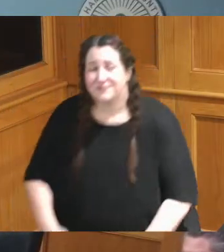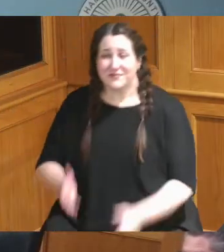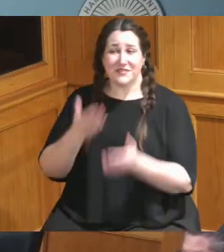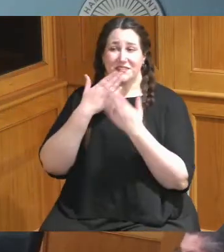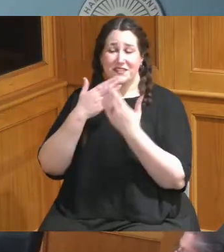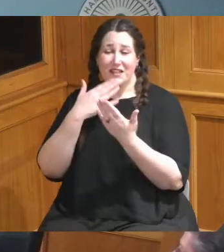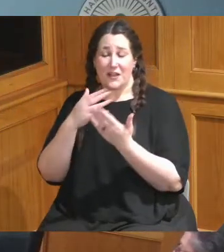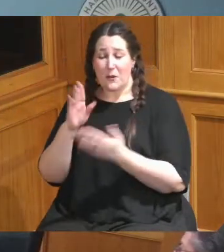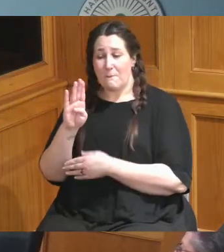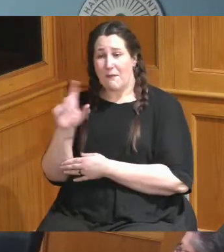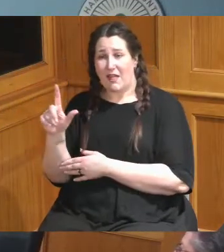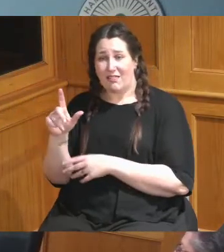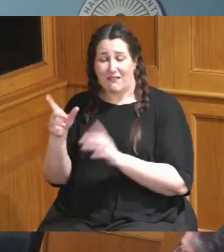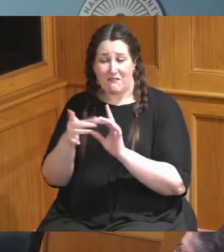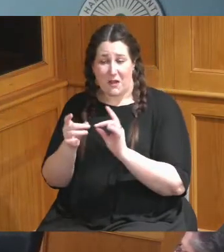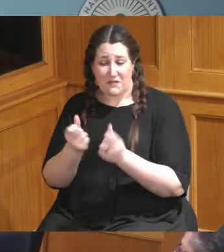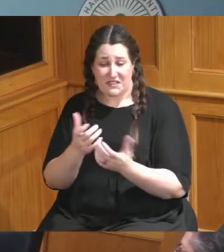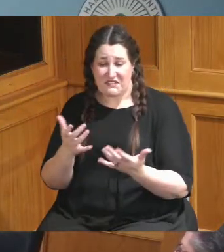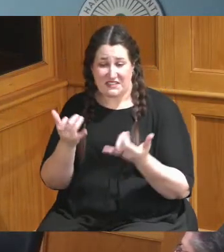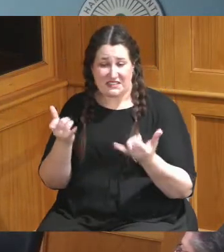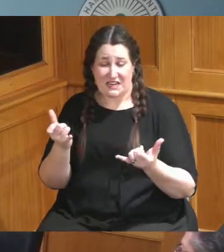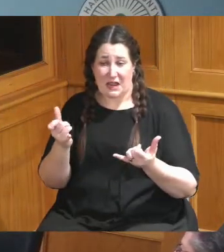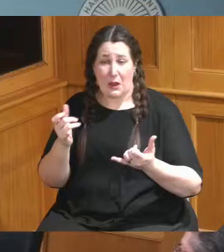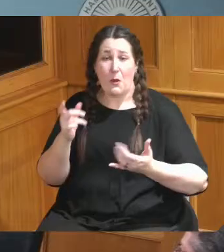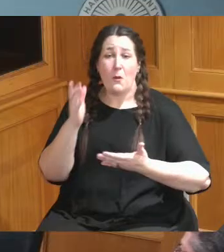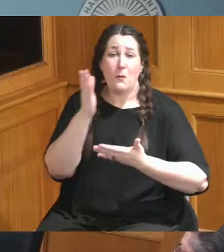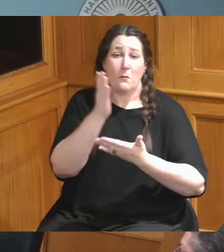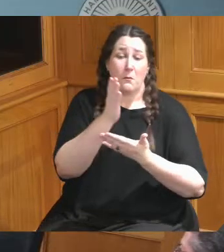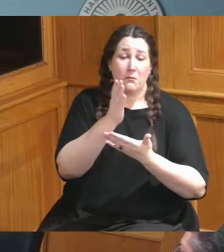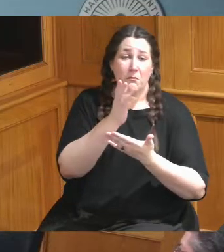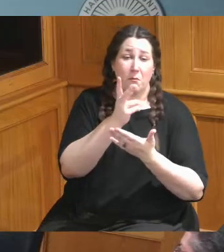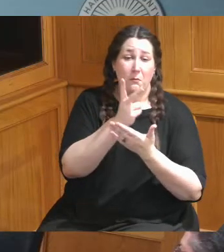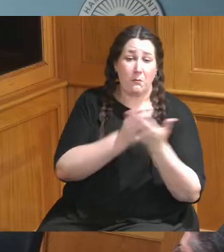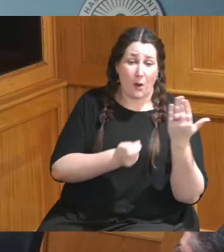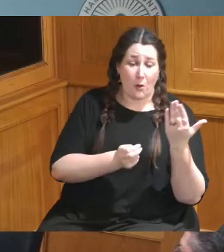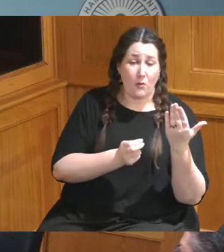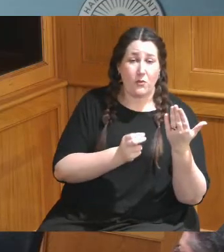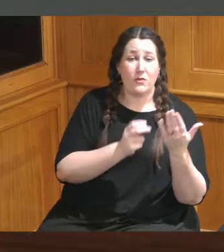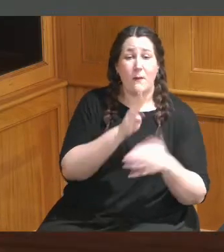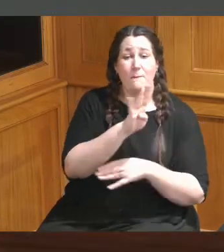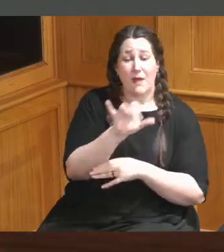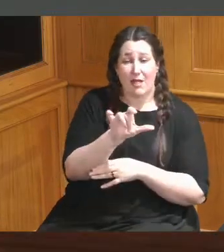today and I believe both agenda both by leave agenda items are appointments that I'll gladly